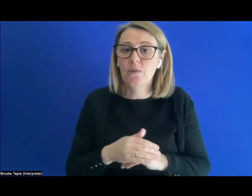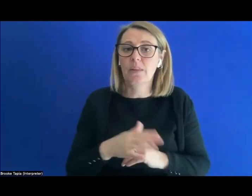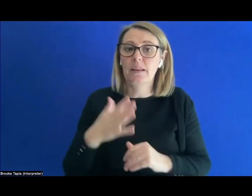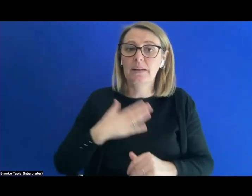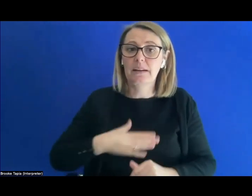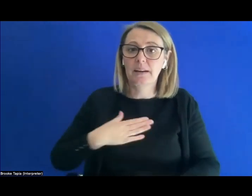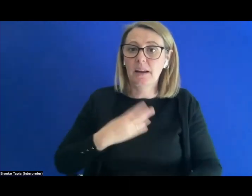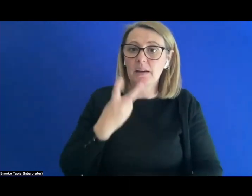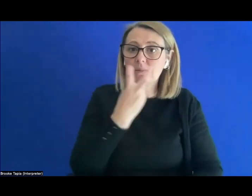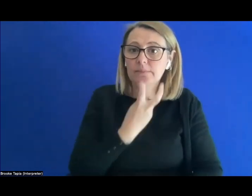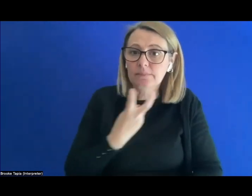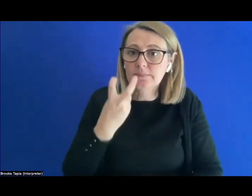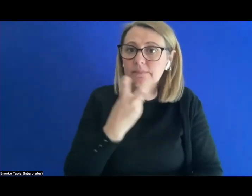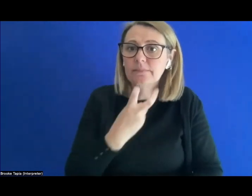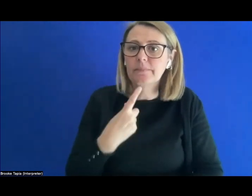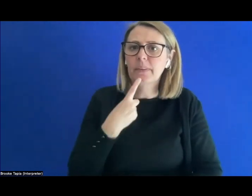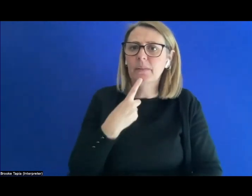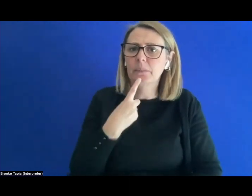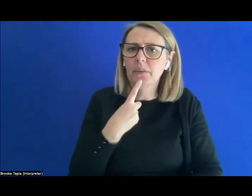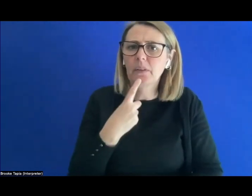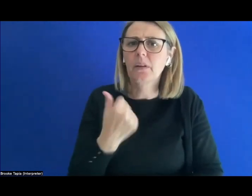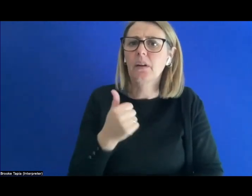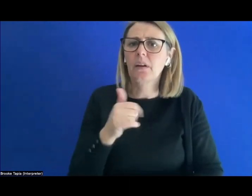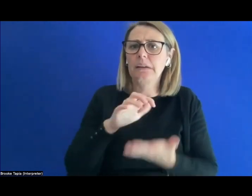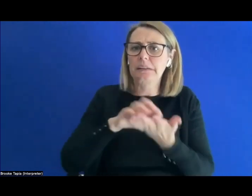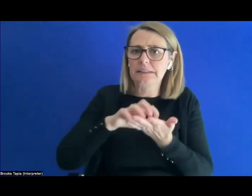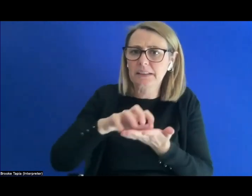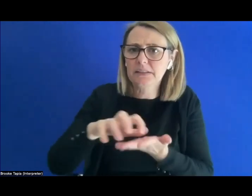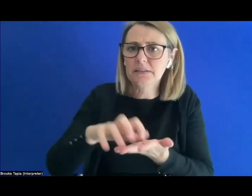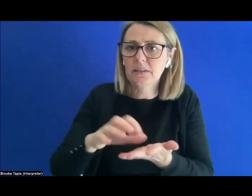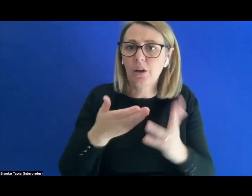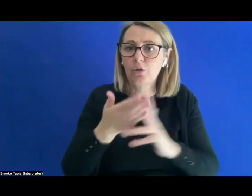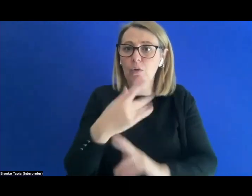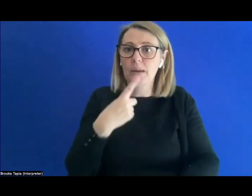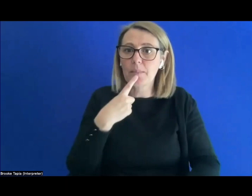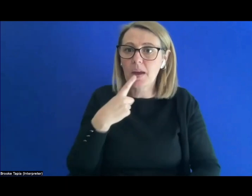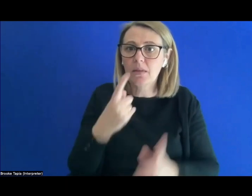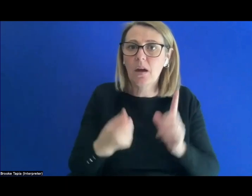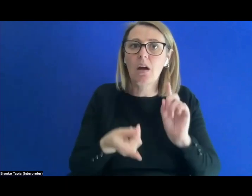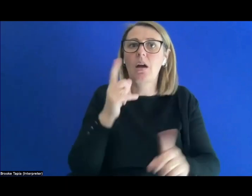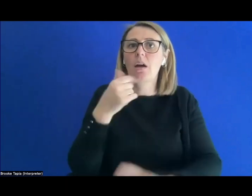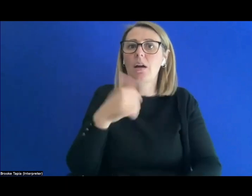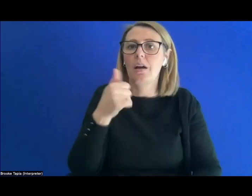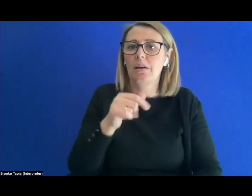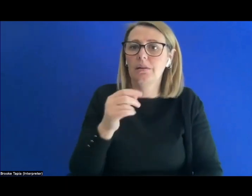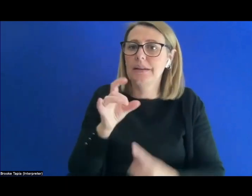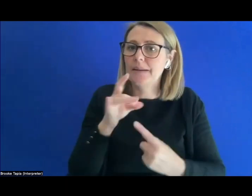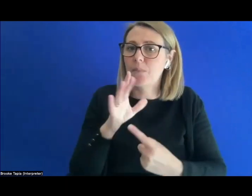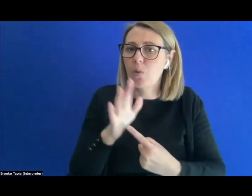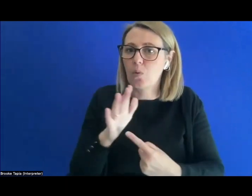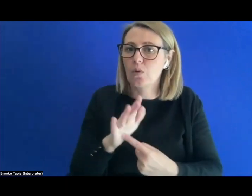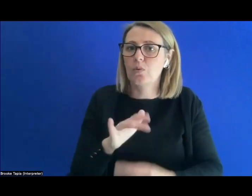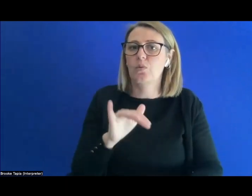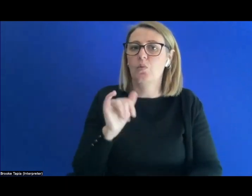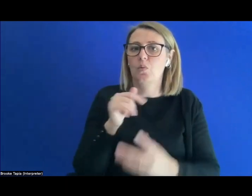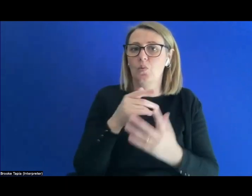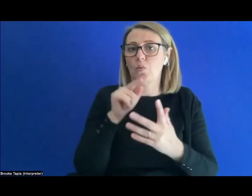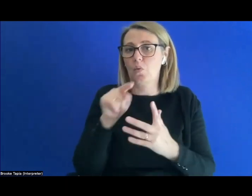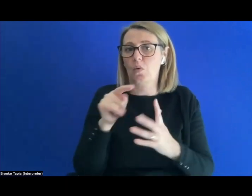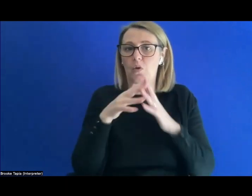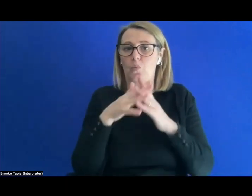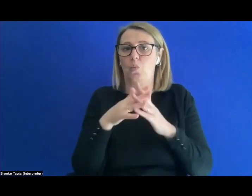sense of taste and texture through their mouth that is important or useful to them? So, always